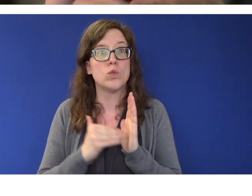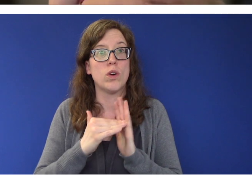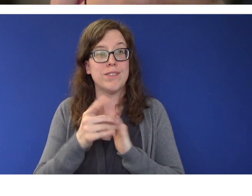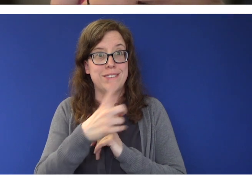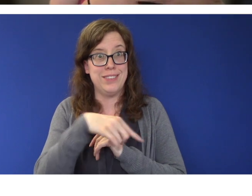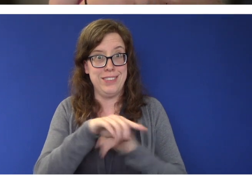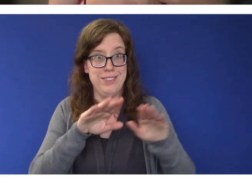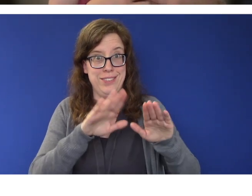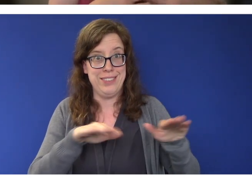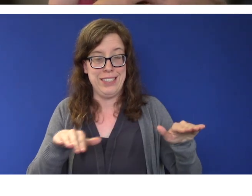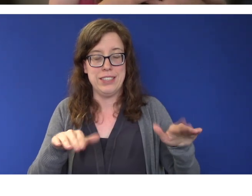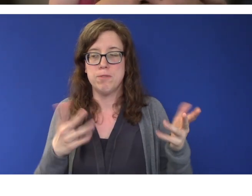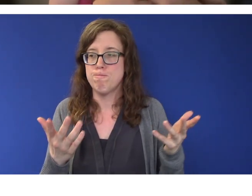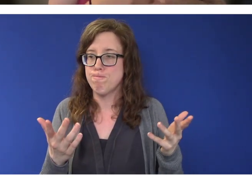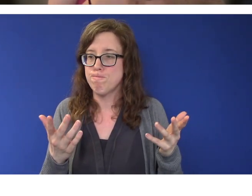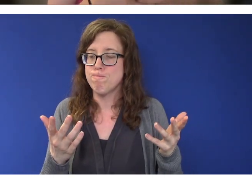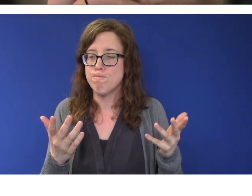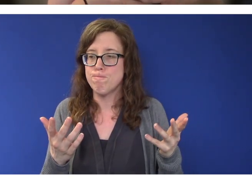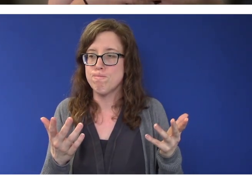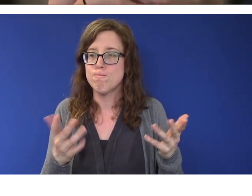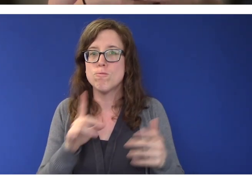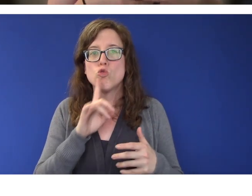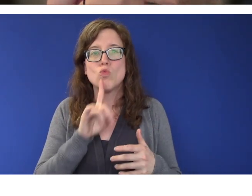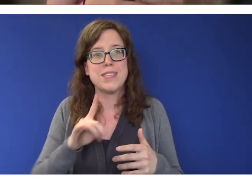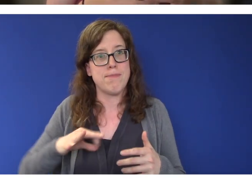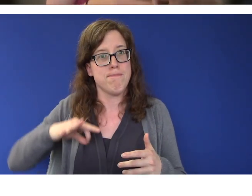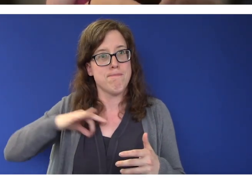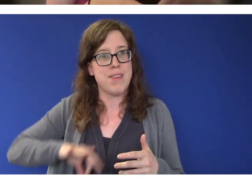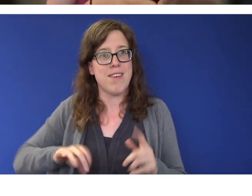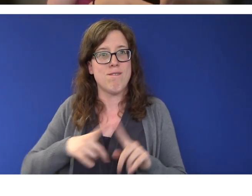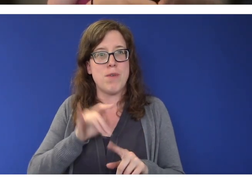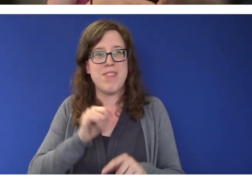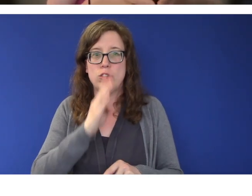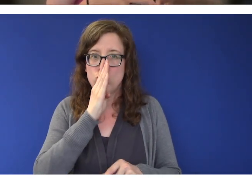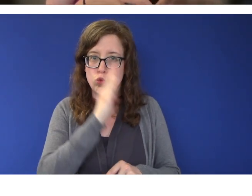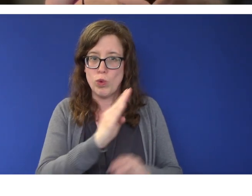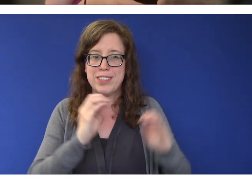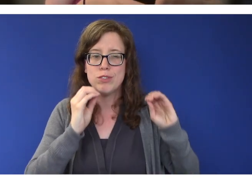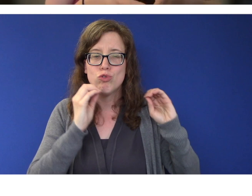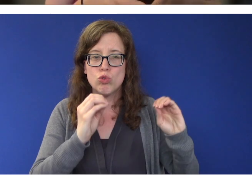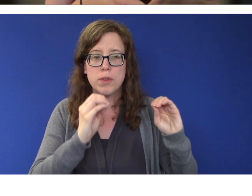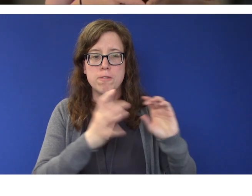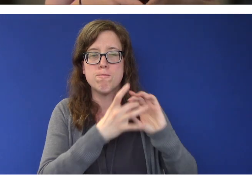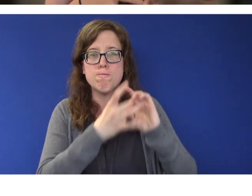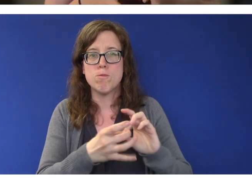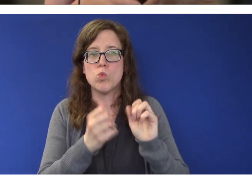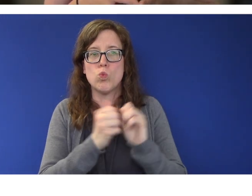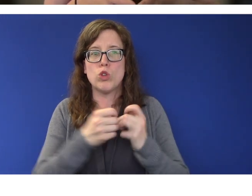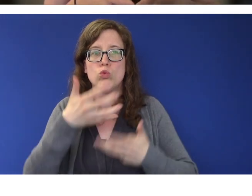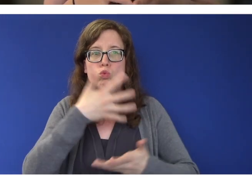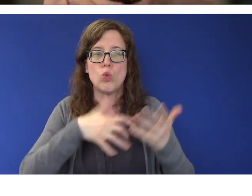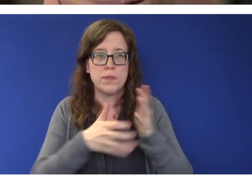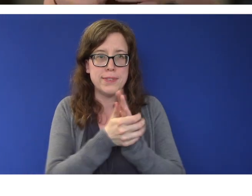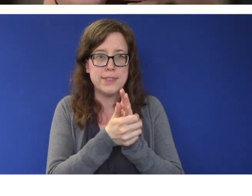often these kids really, truly benefit from that direct instruction around social skills.